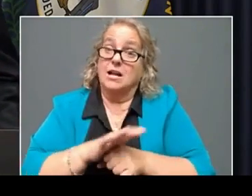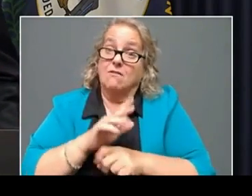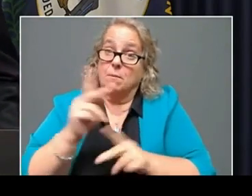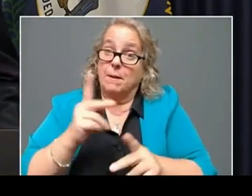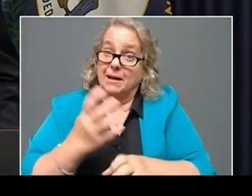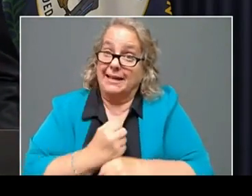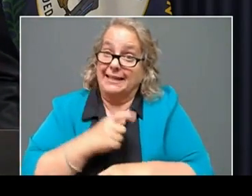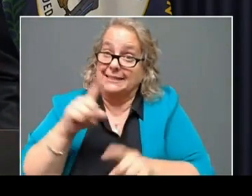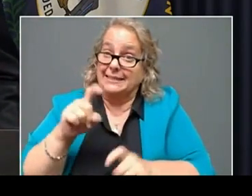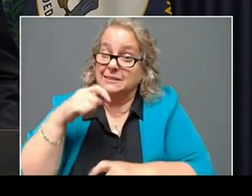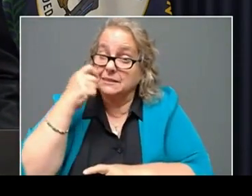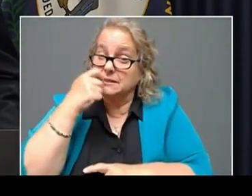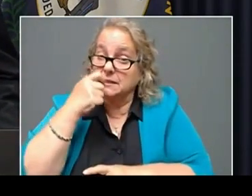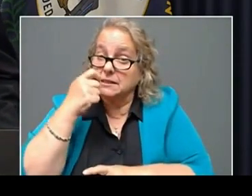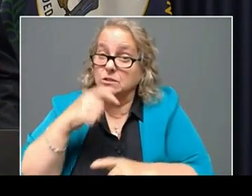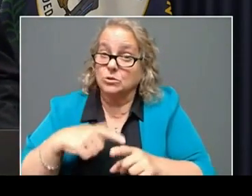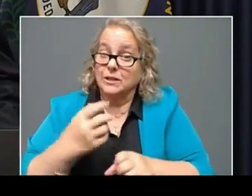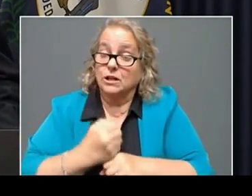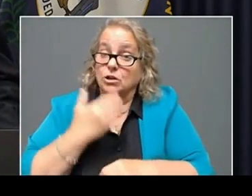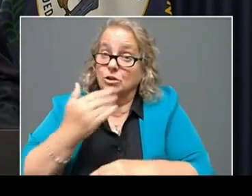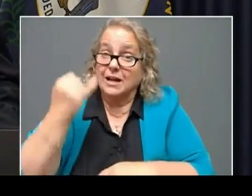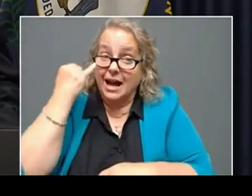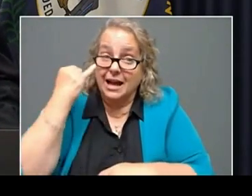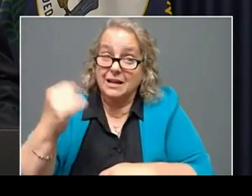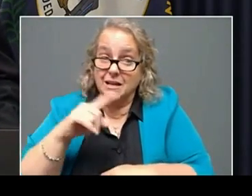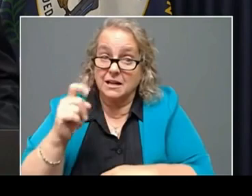happening with? Well, I think that we are testing enough people to know where